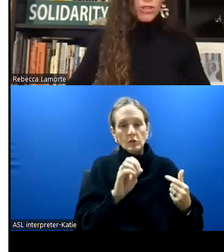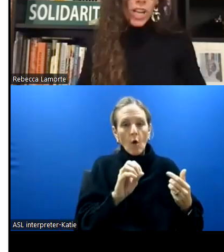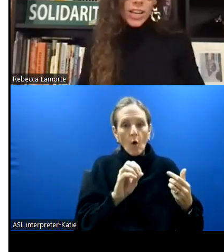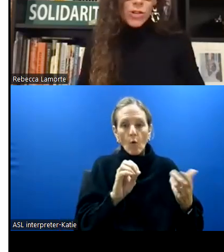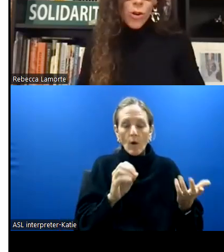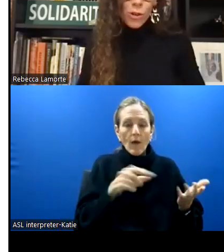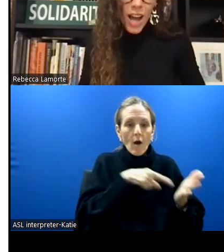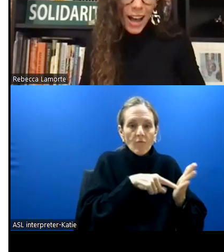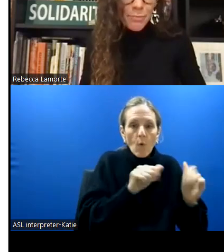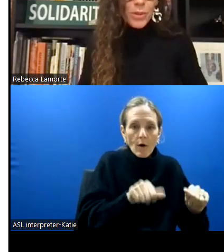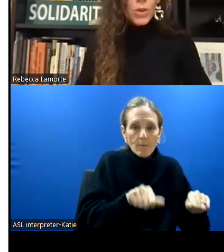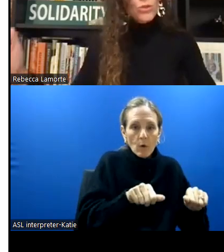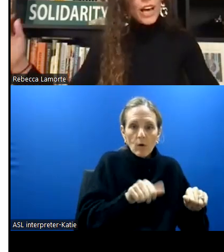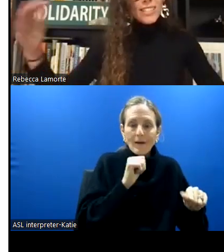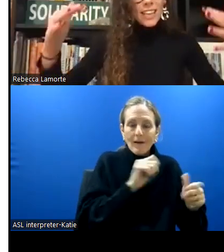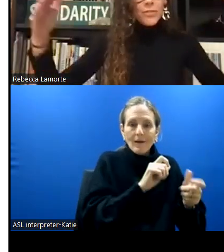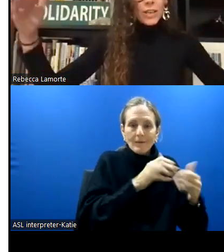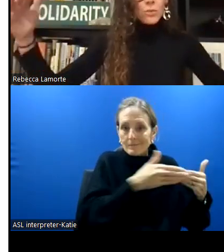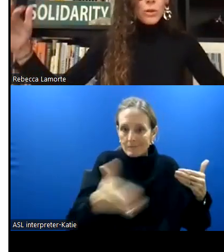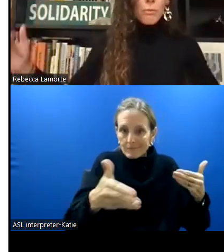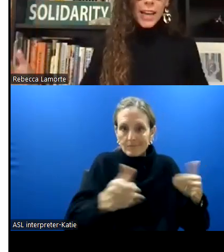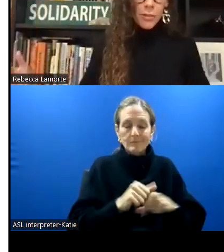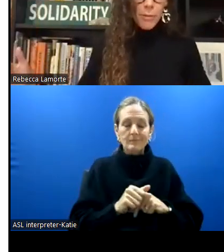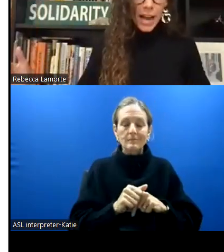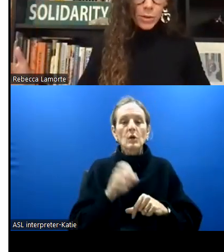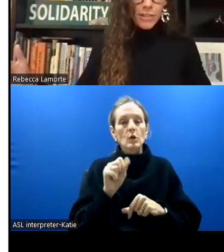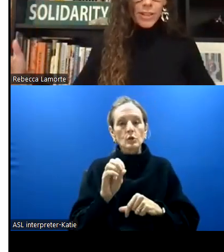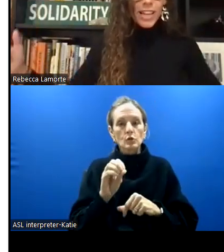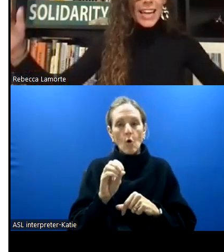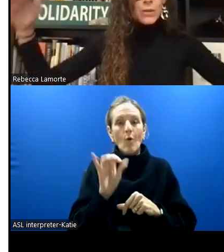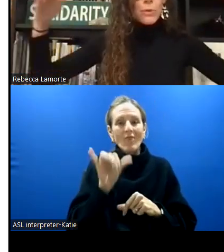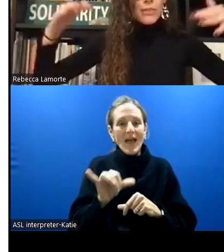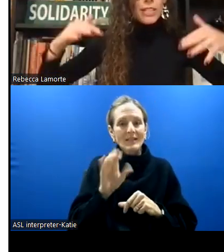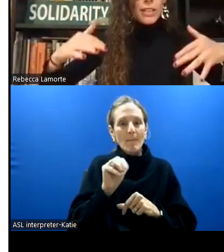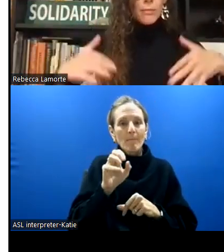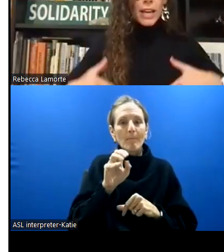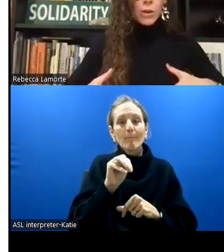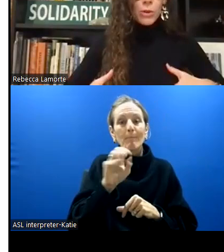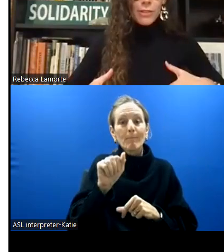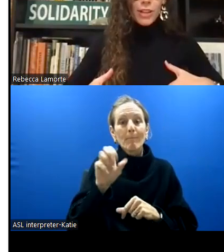don't change over time. So that's thinking of things through the macro level. And now as we pivot to the micro level,